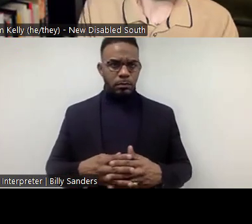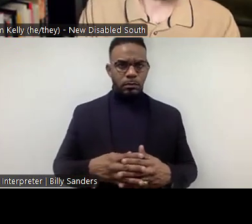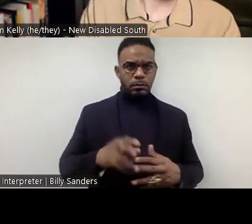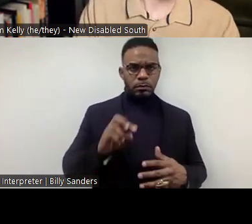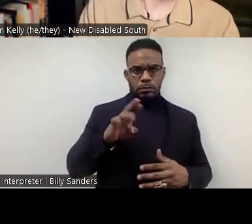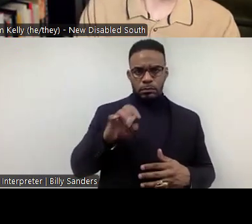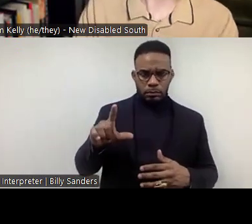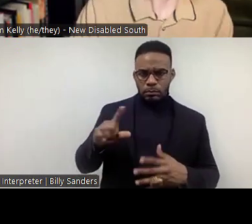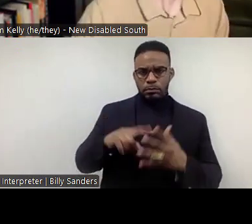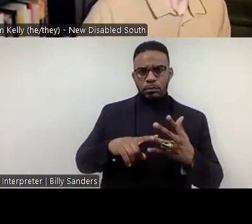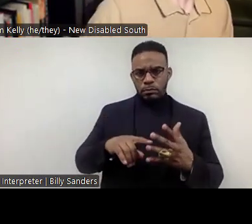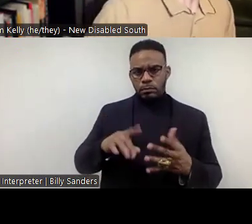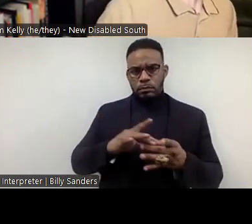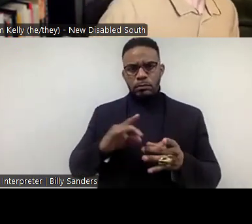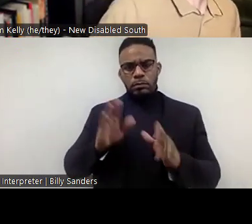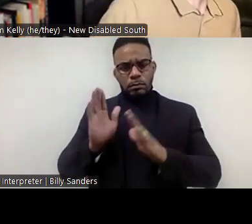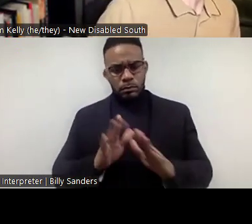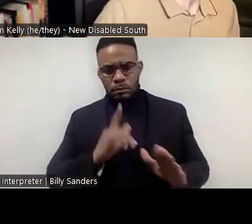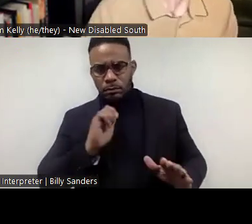We don't want to be isolated.